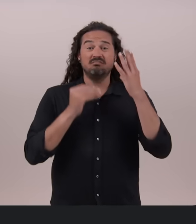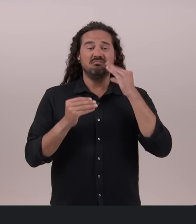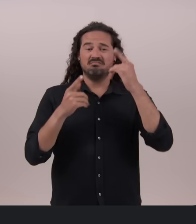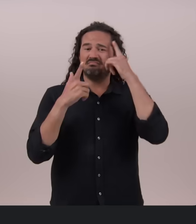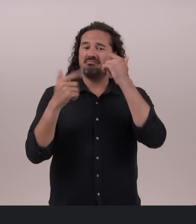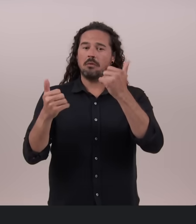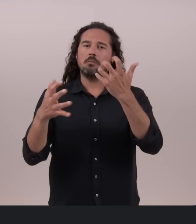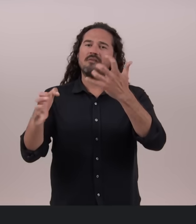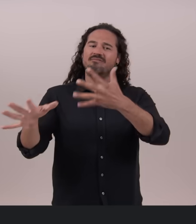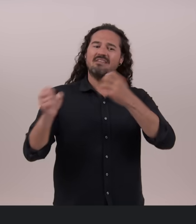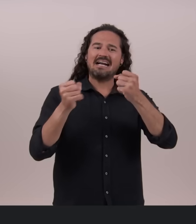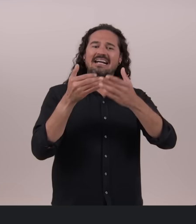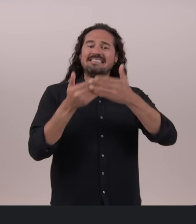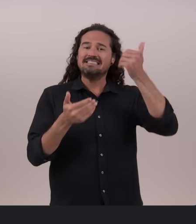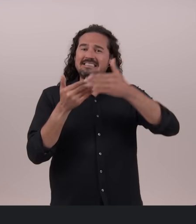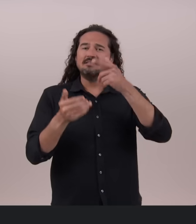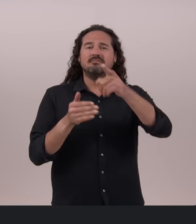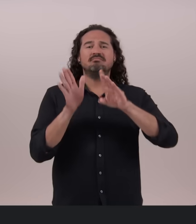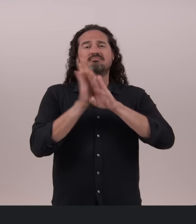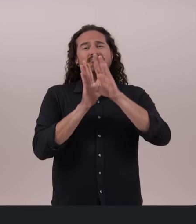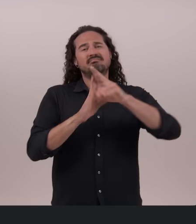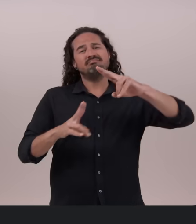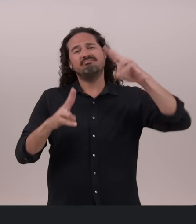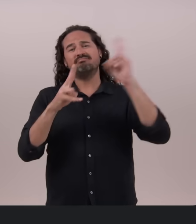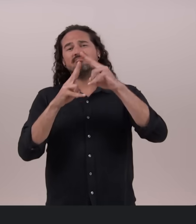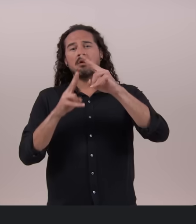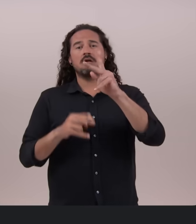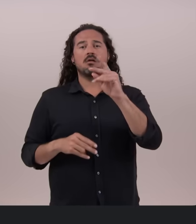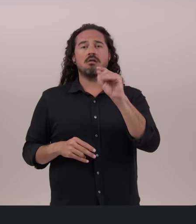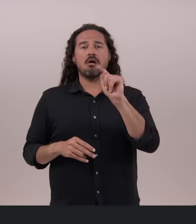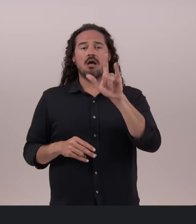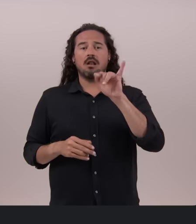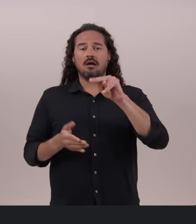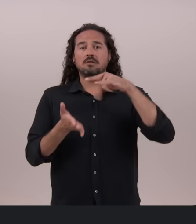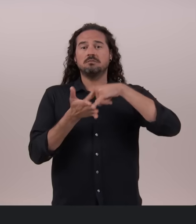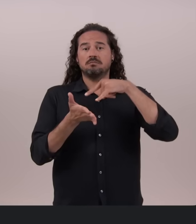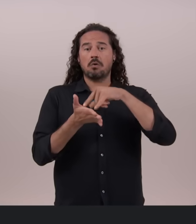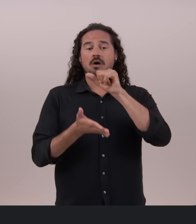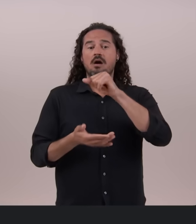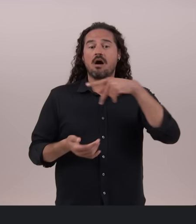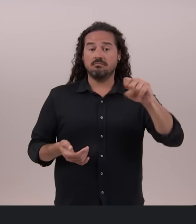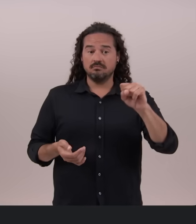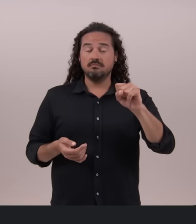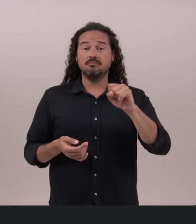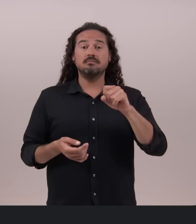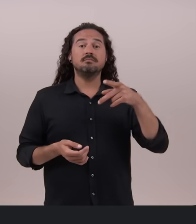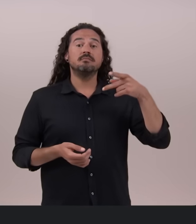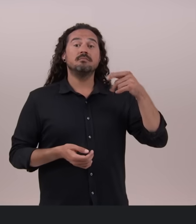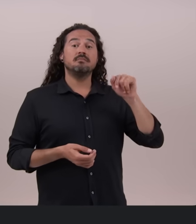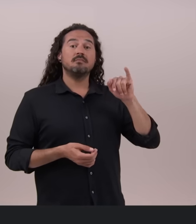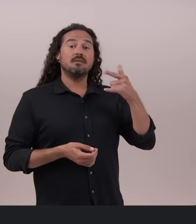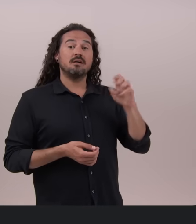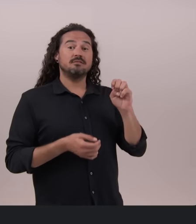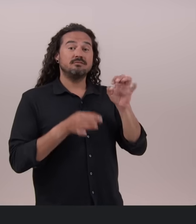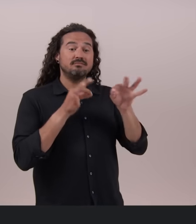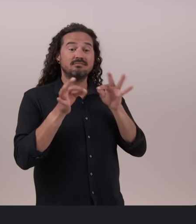to build high-quality Kotlin Android apps. As Paige showed you earlier, native Android development